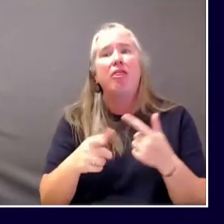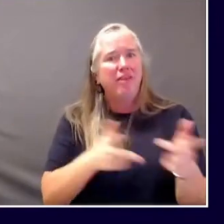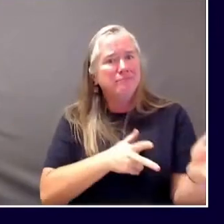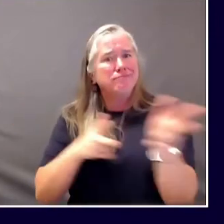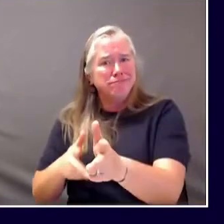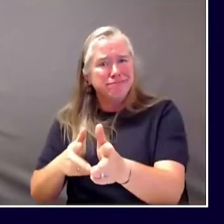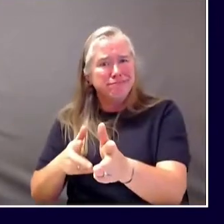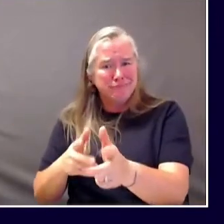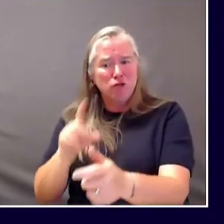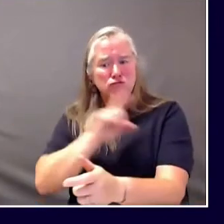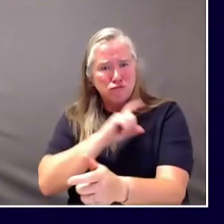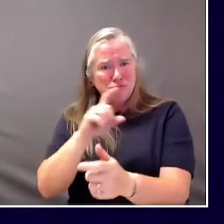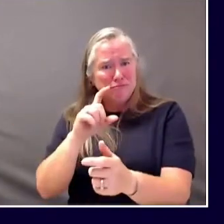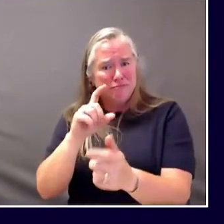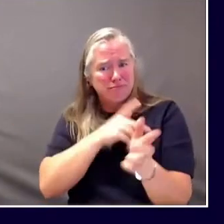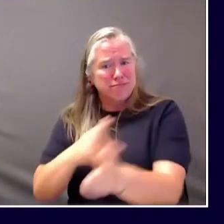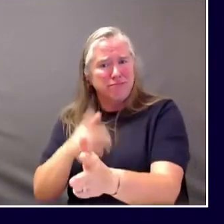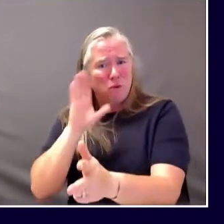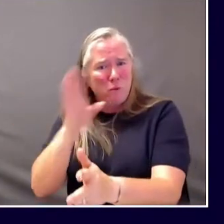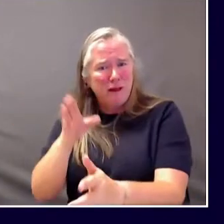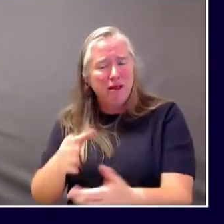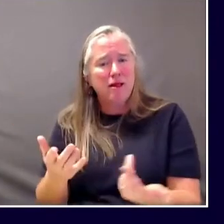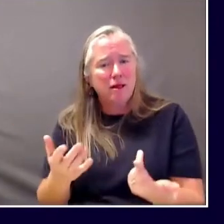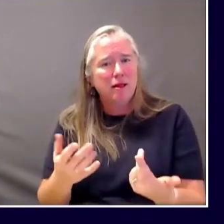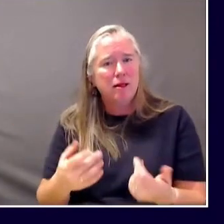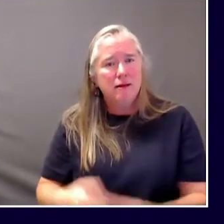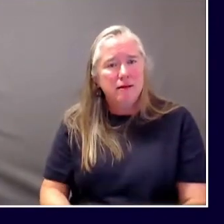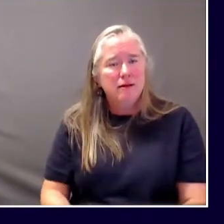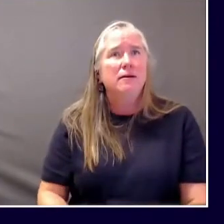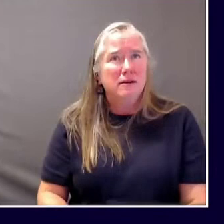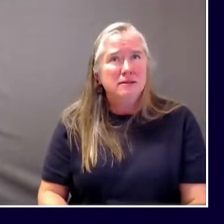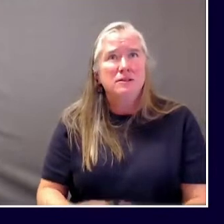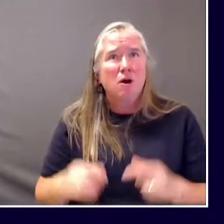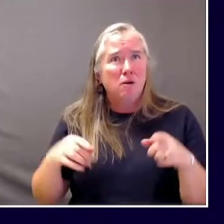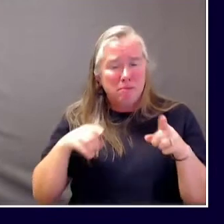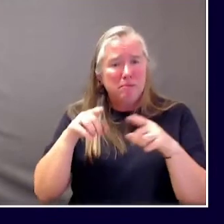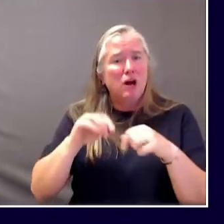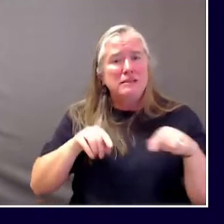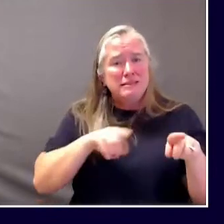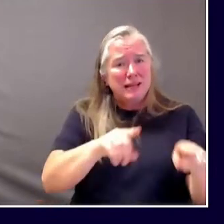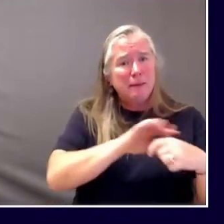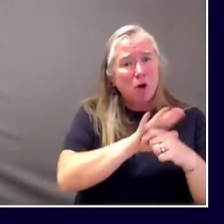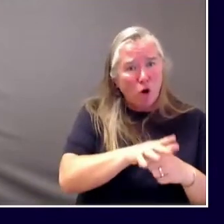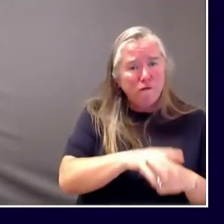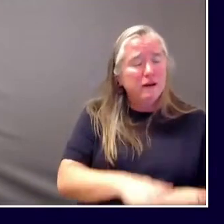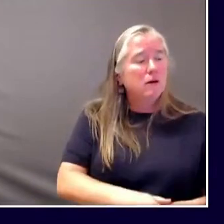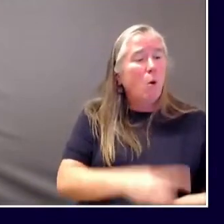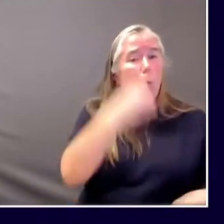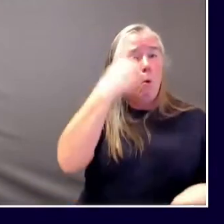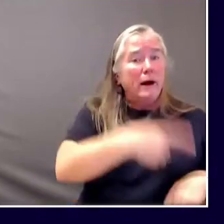the rules of the road in it you